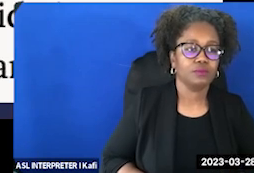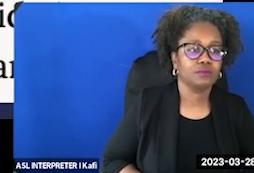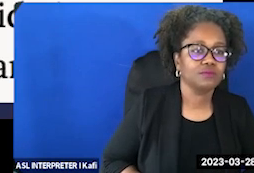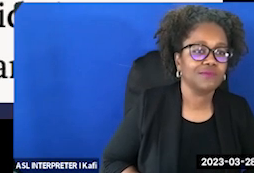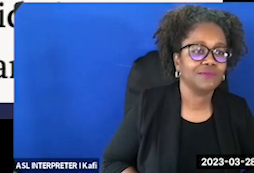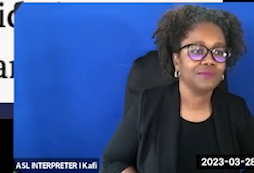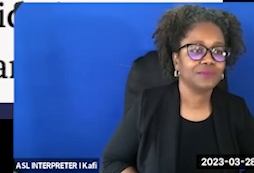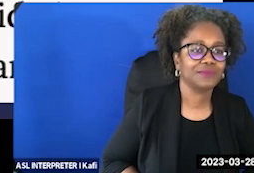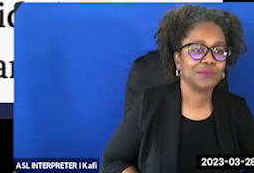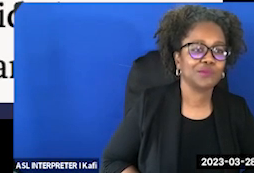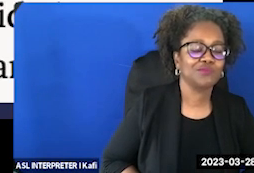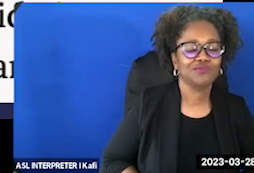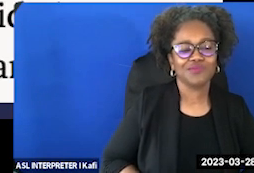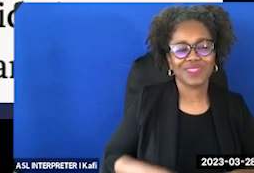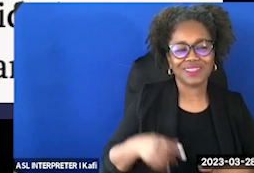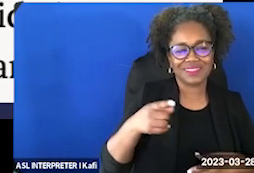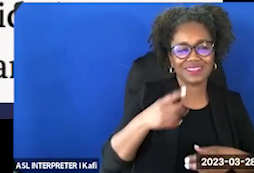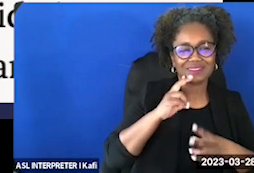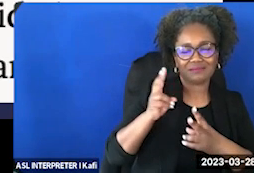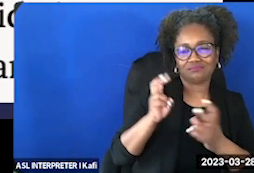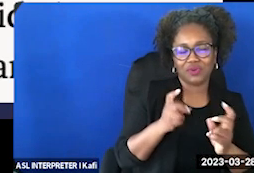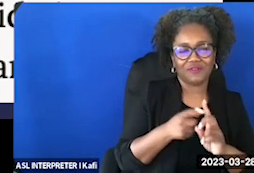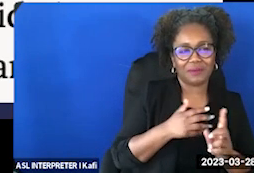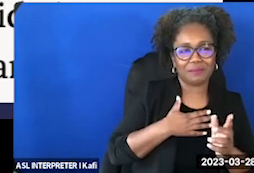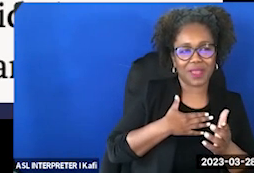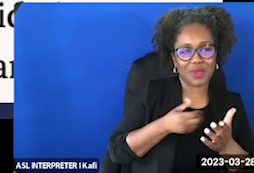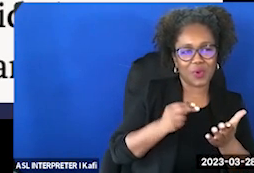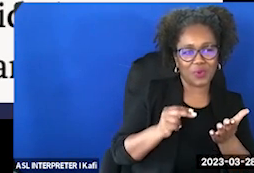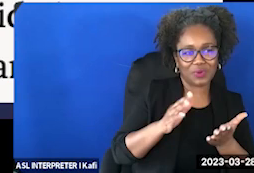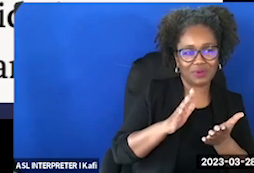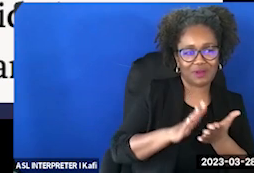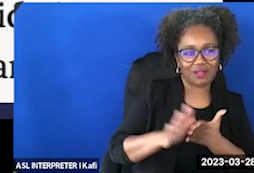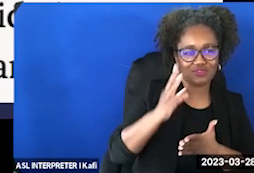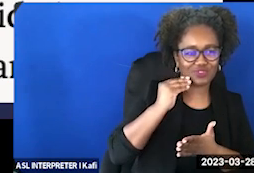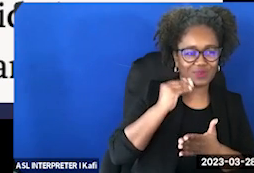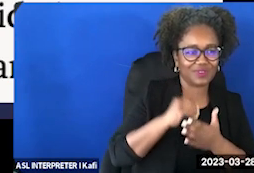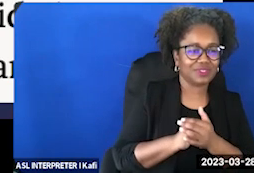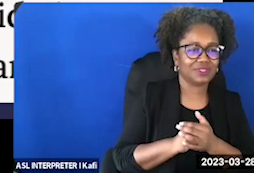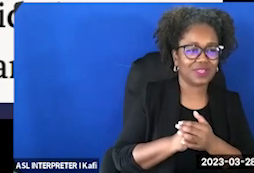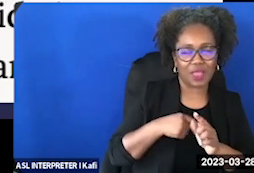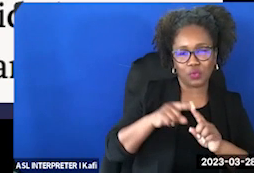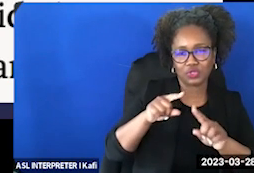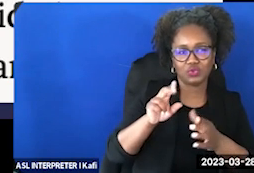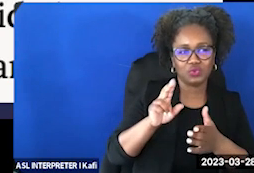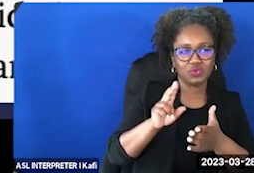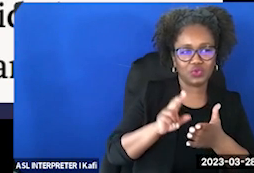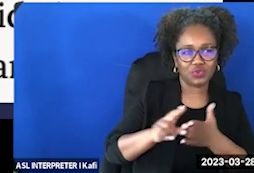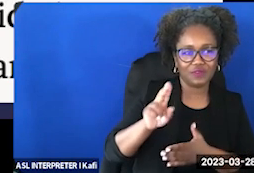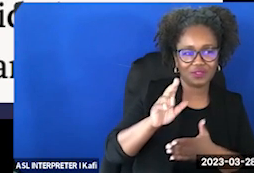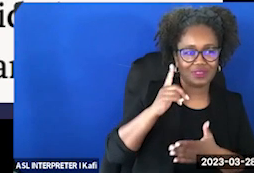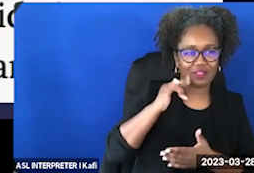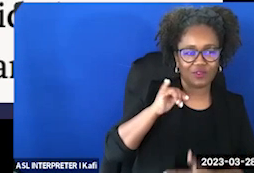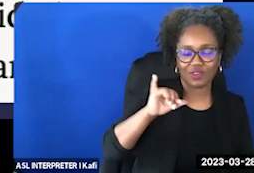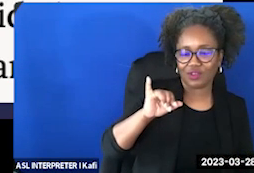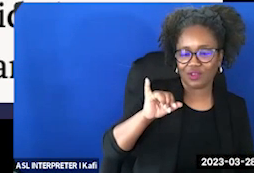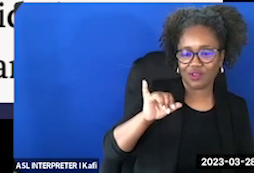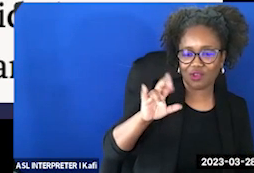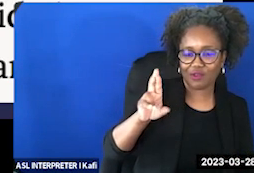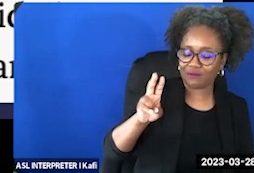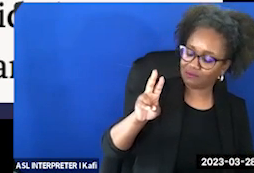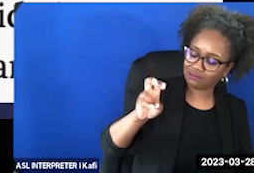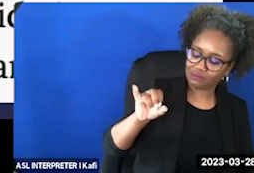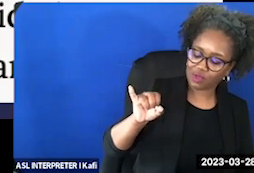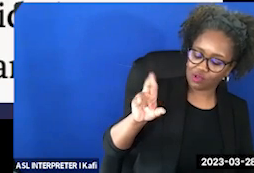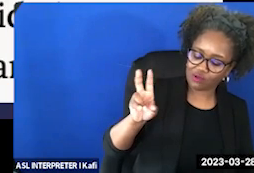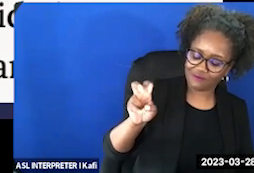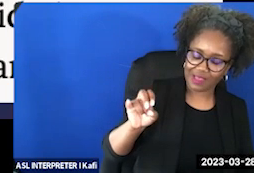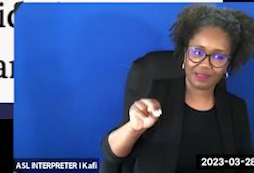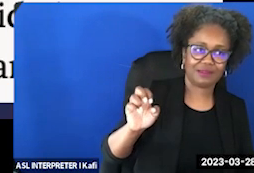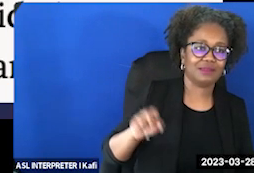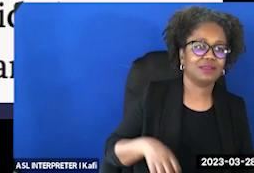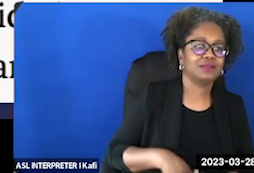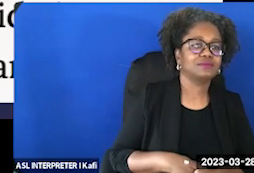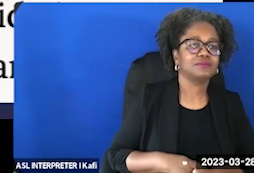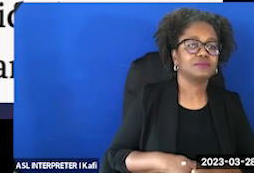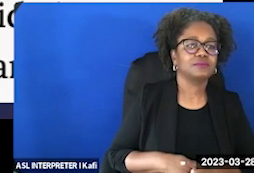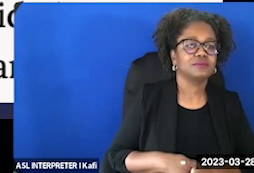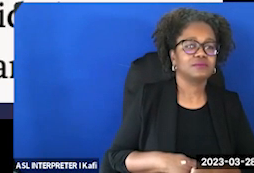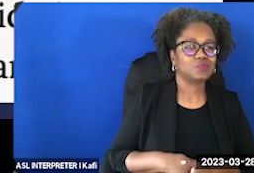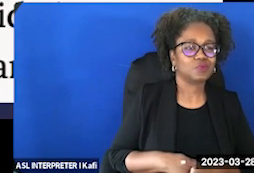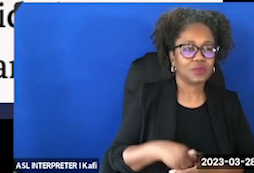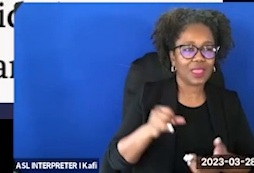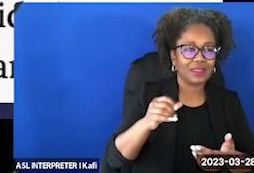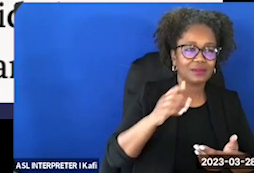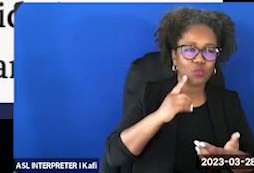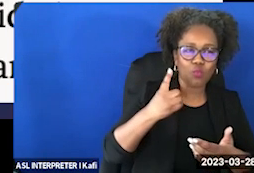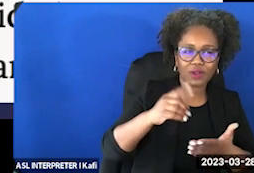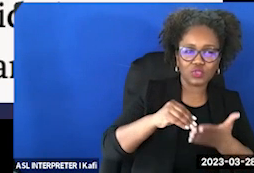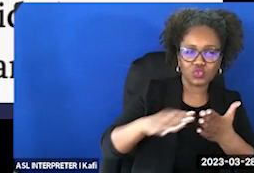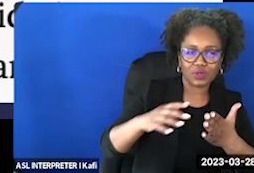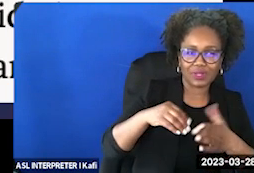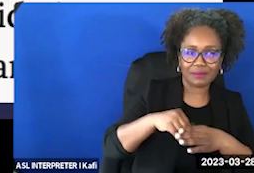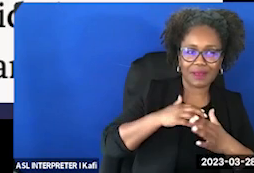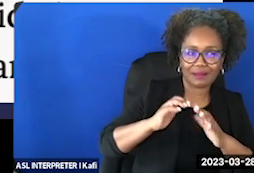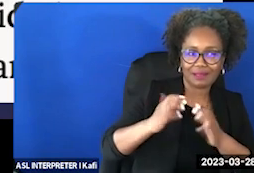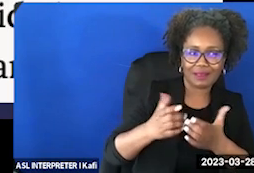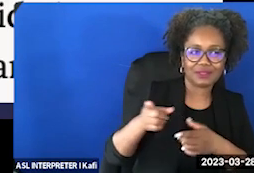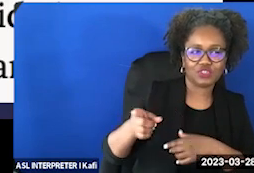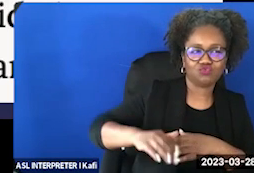Debbie Stine, Science & Technology Policy Academy: It's my engineering degree at Uc. Irvine, which is in Southern California, and there was a fellow student of mine, and she was like baled at her for her class. She grew up in needles. California, though, which is like in the middle of the desert and in California.